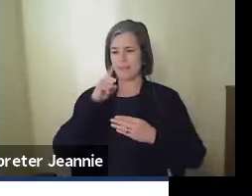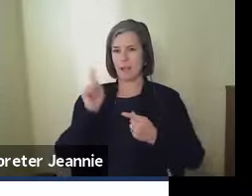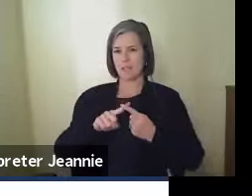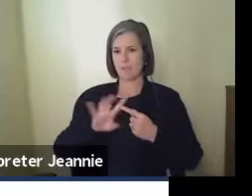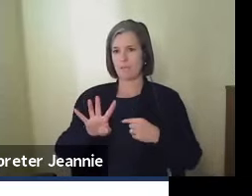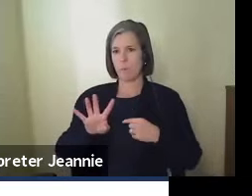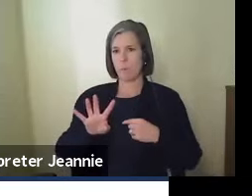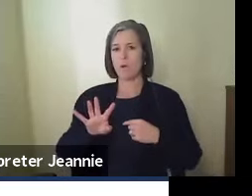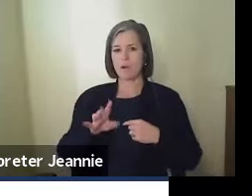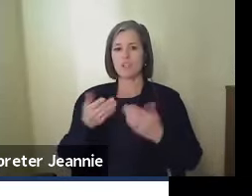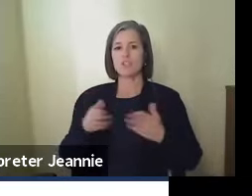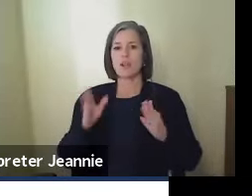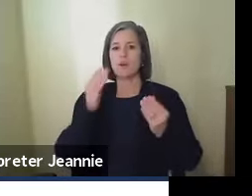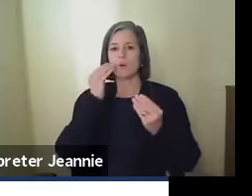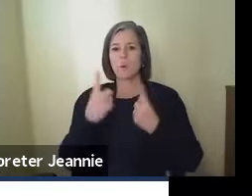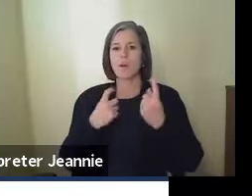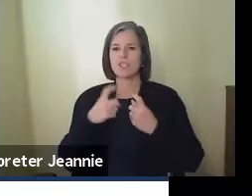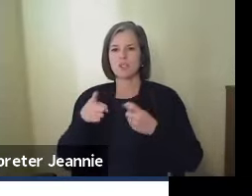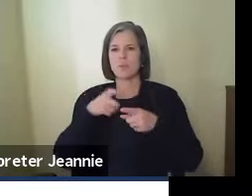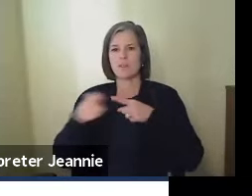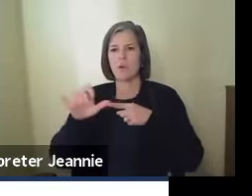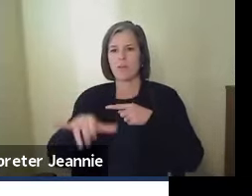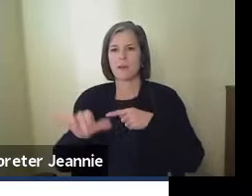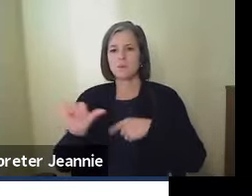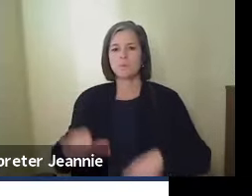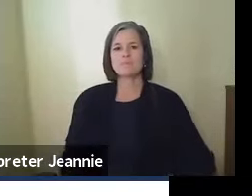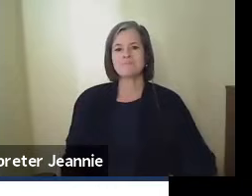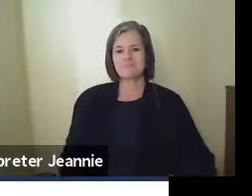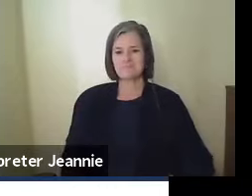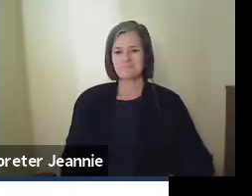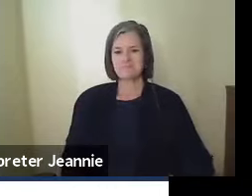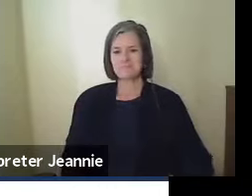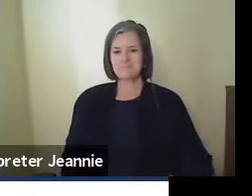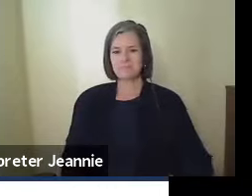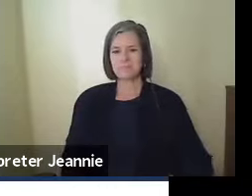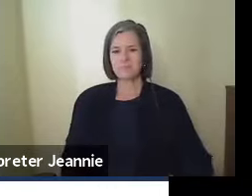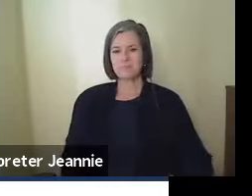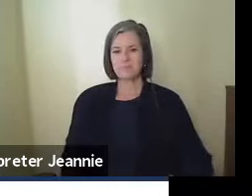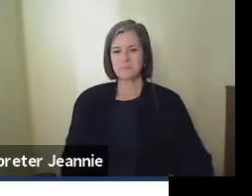are welcome to call that as well. >> Thank you.